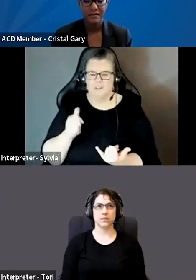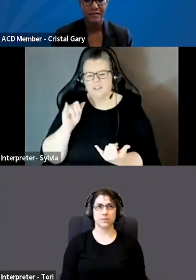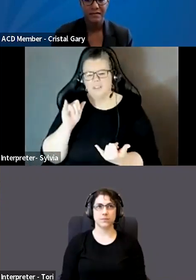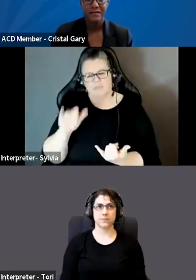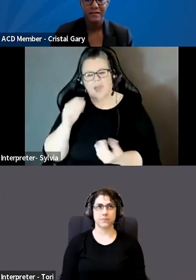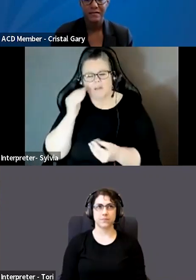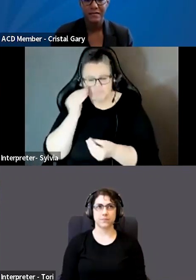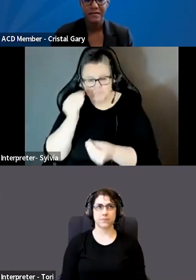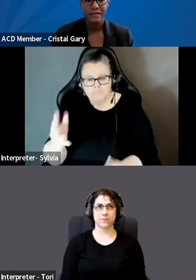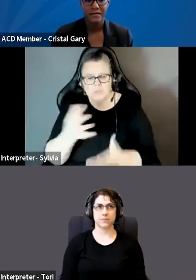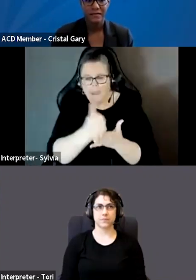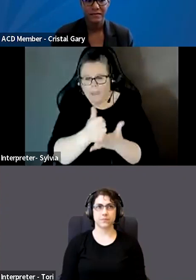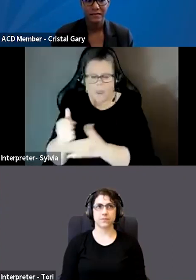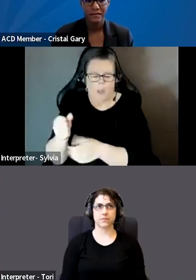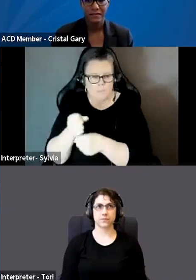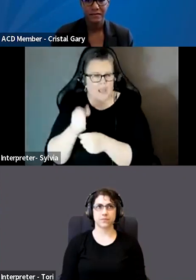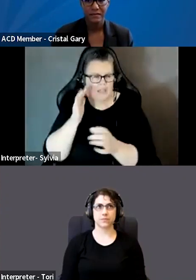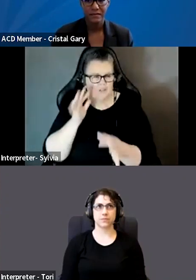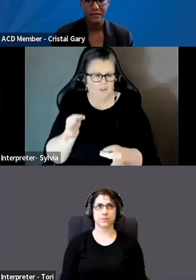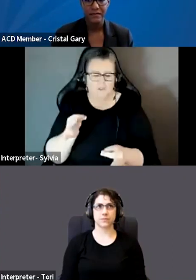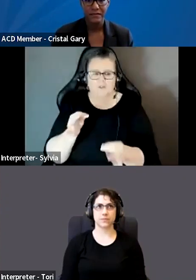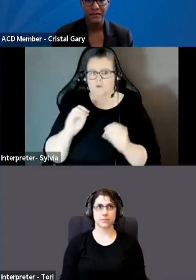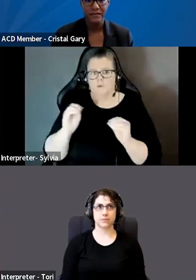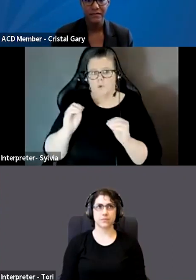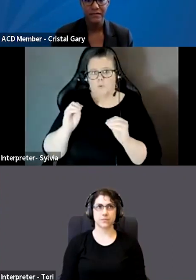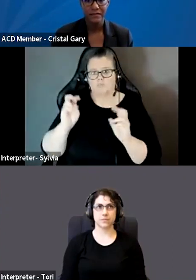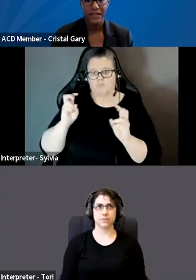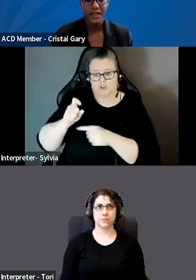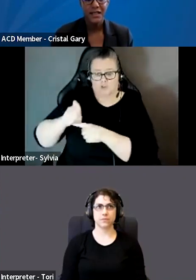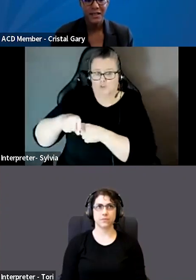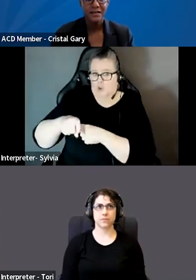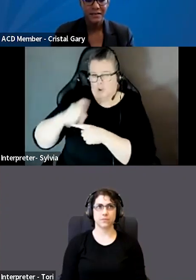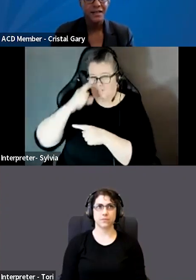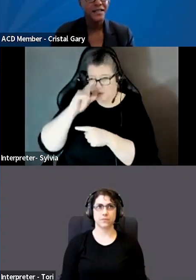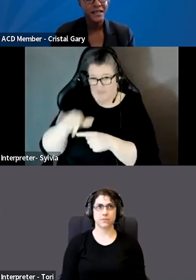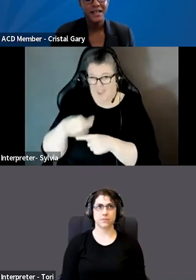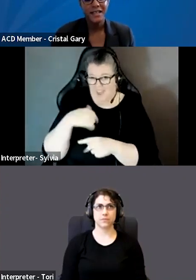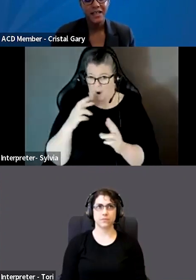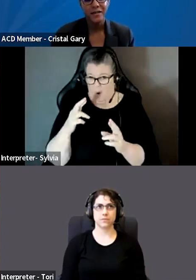where we don't have a clear-cut "should" statement. I hope that helps. It does. Thank you.